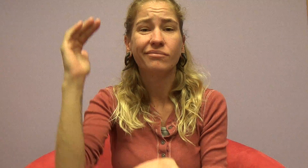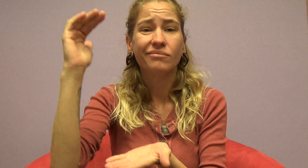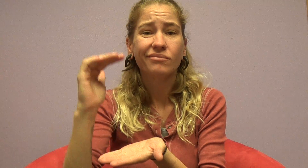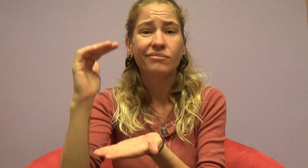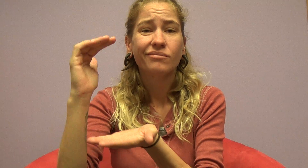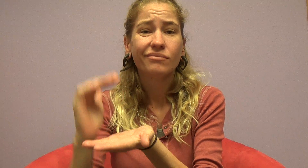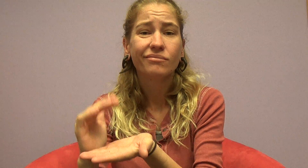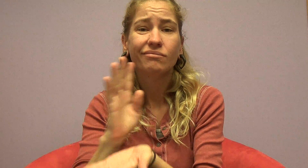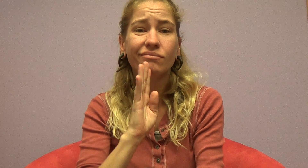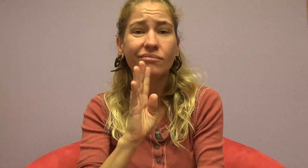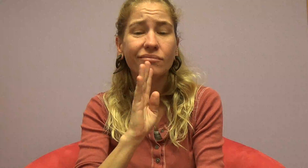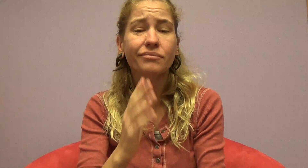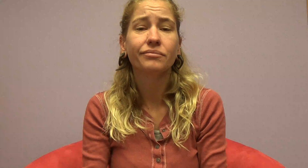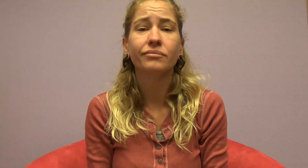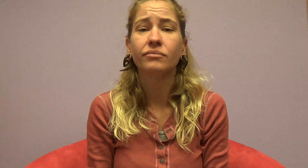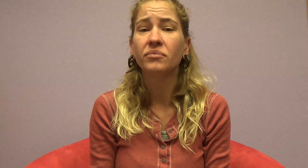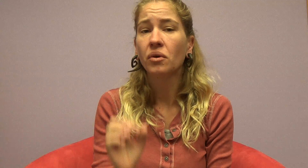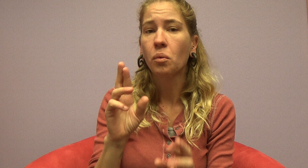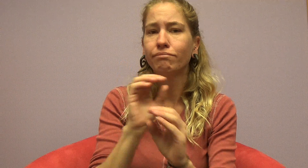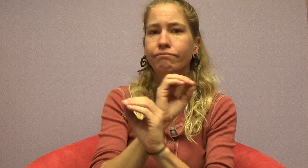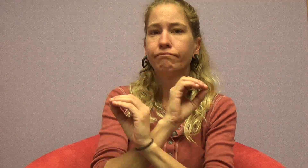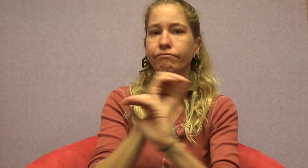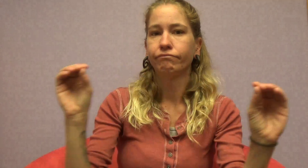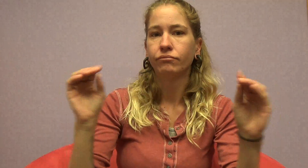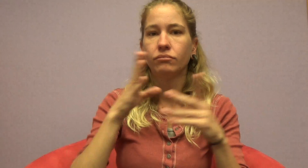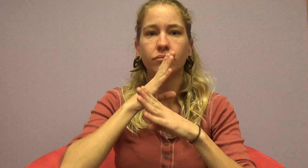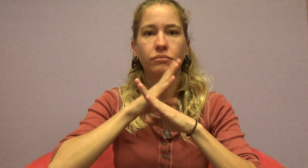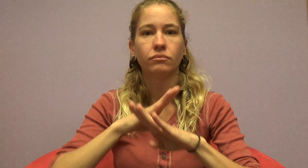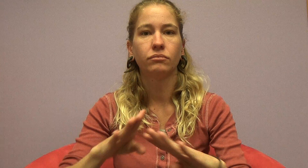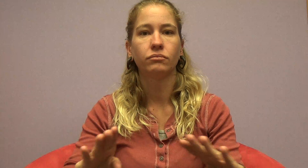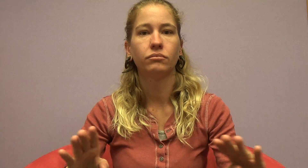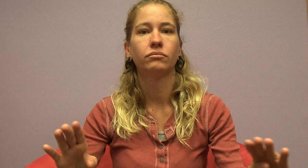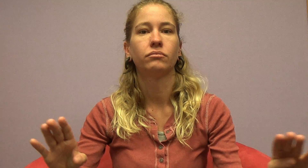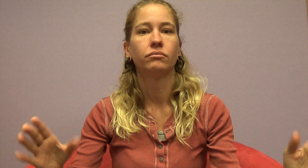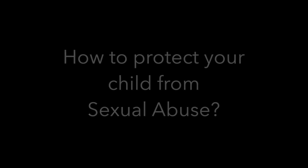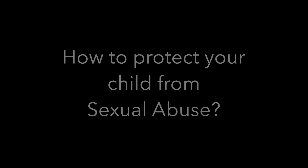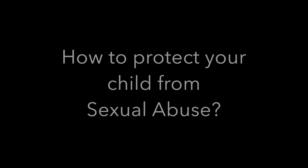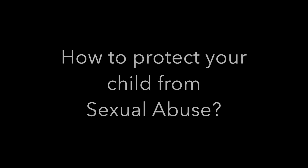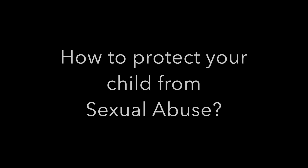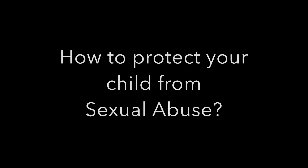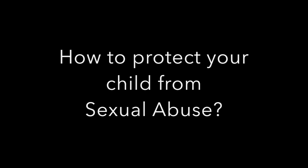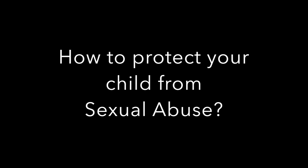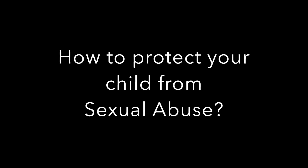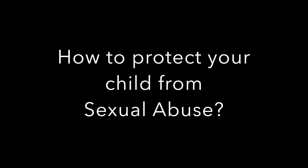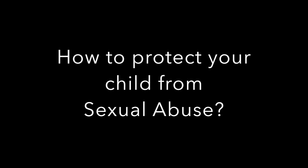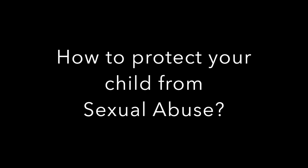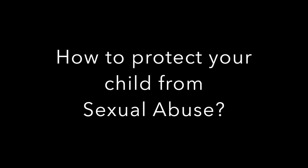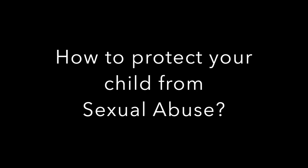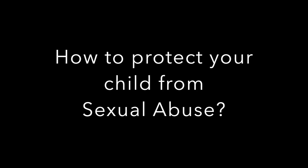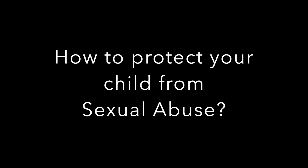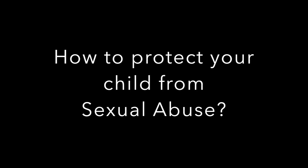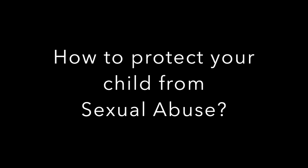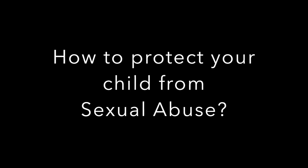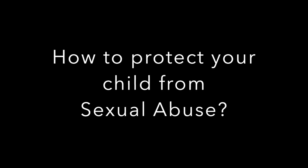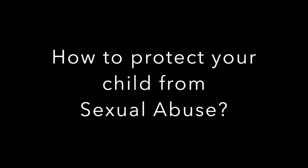slowly declining in talking, or stops talking and stays quiet. How to protect your child from Sexual Abuse?